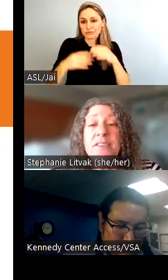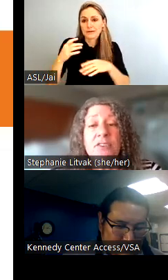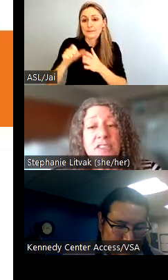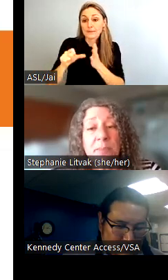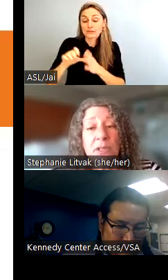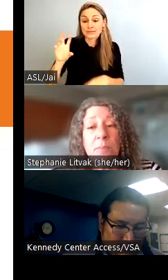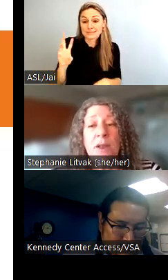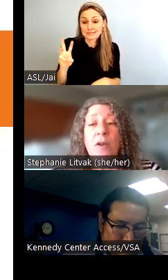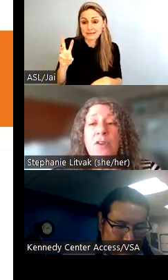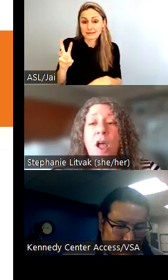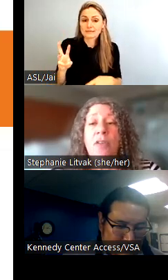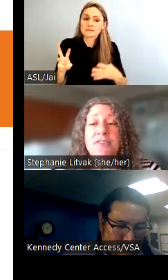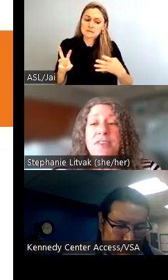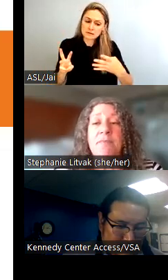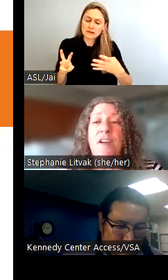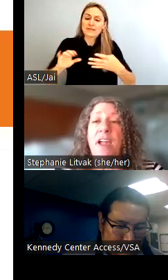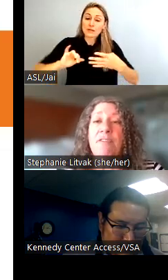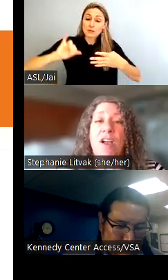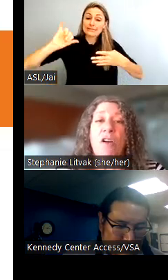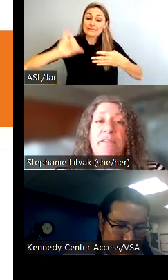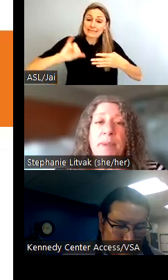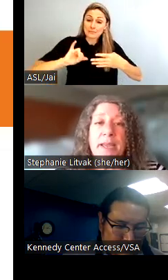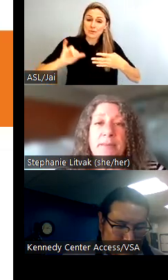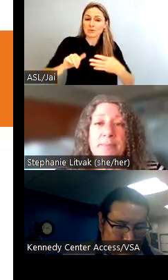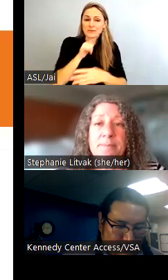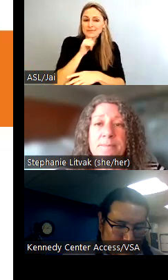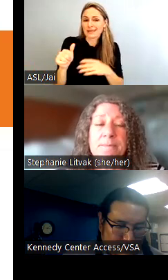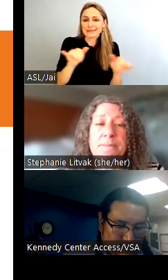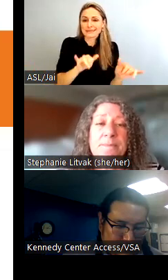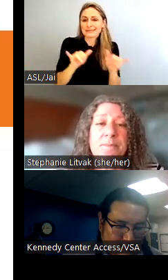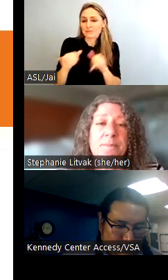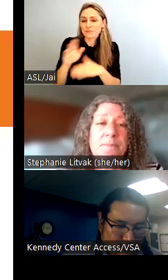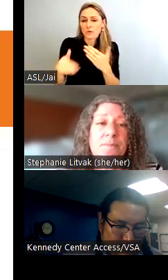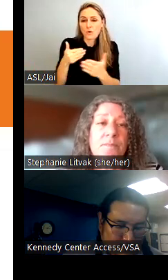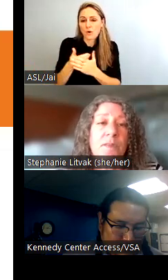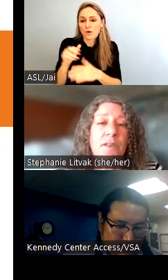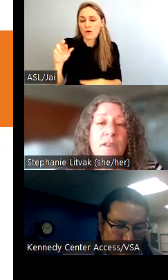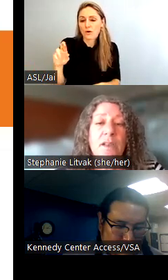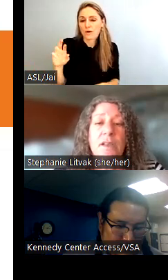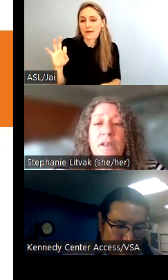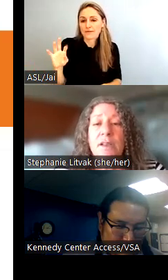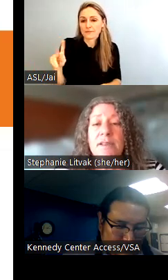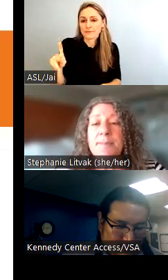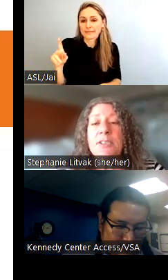These are similar but are not the same for every RFP.